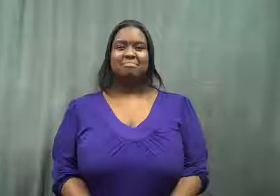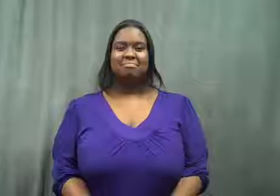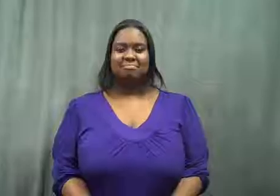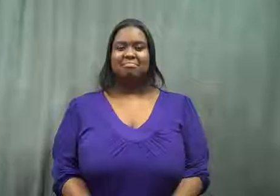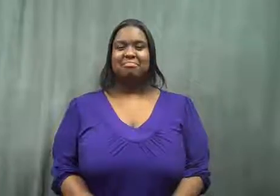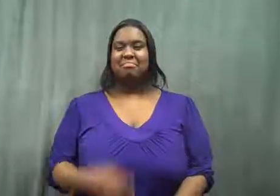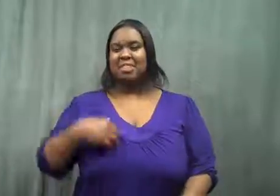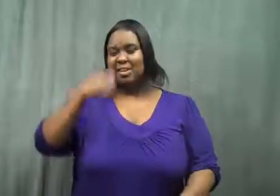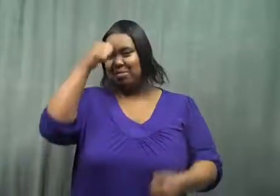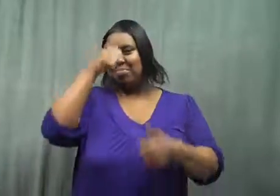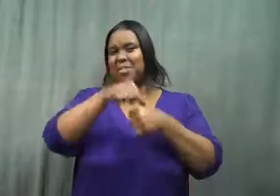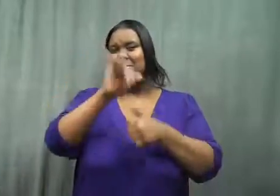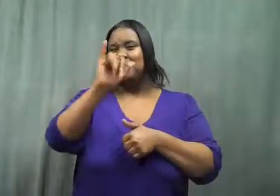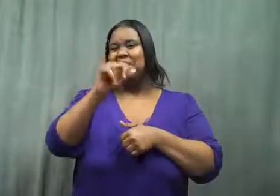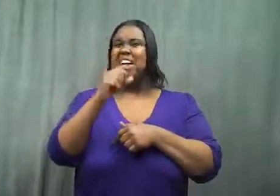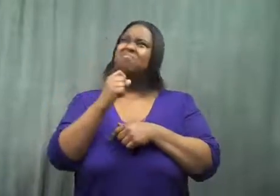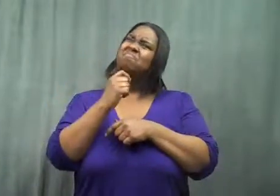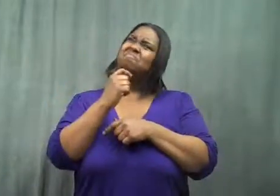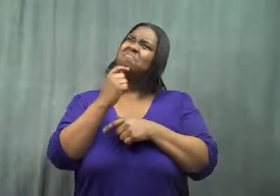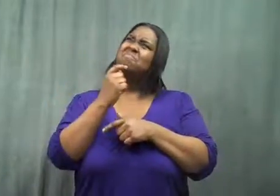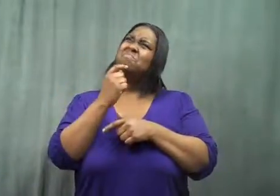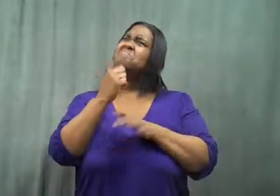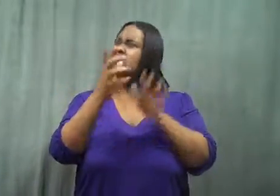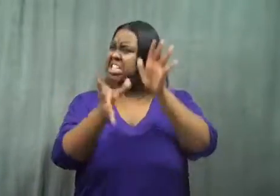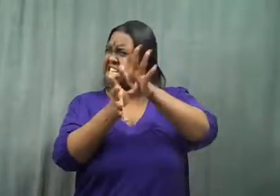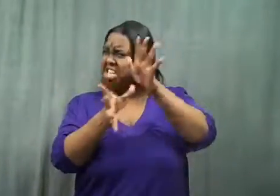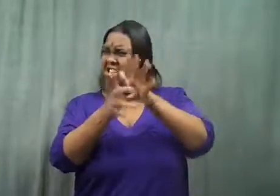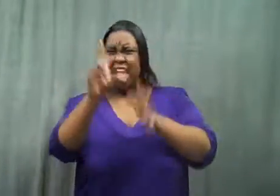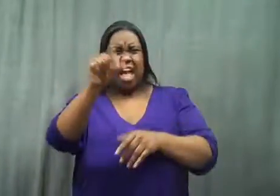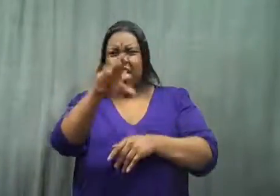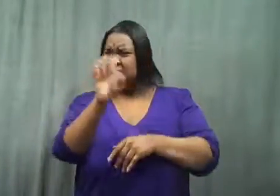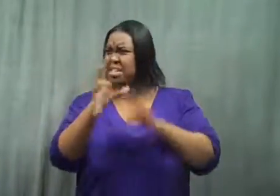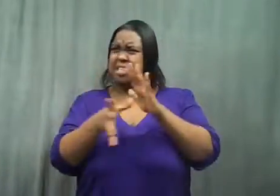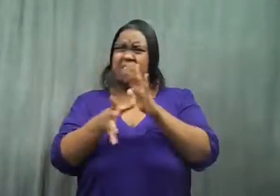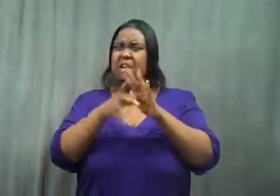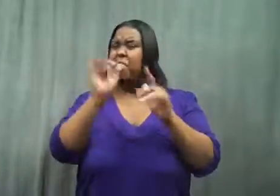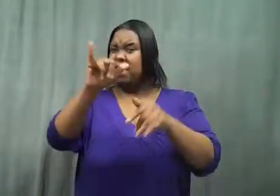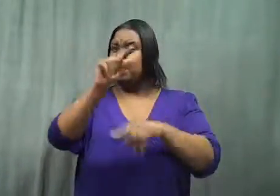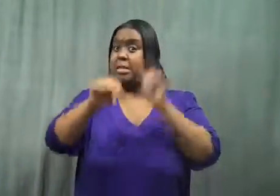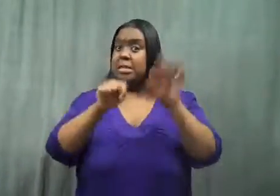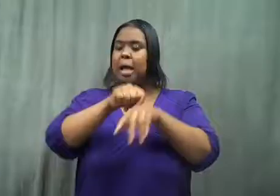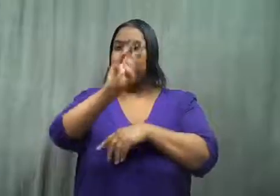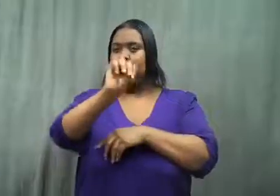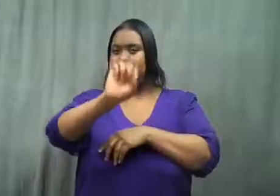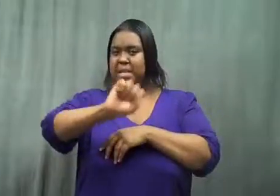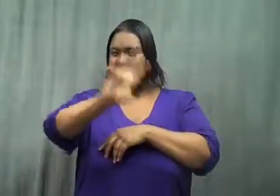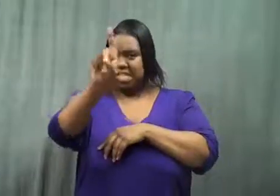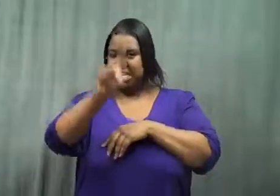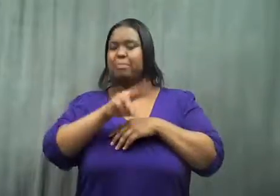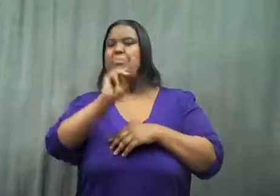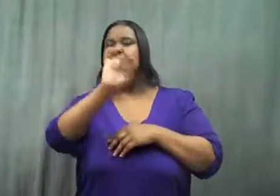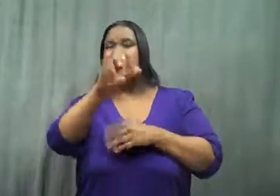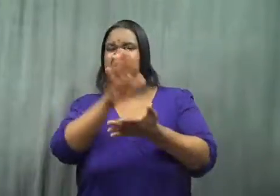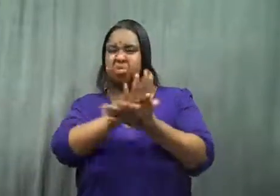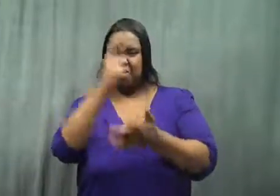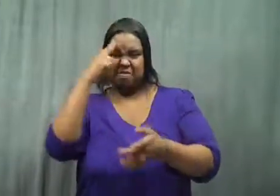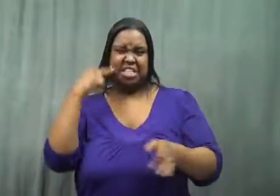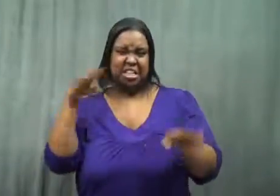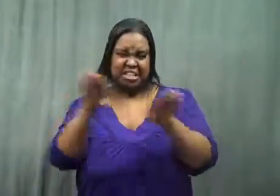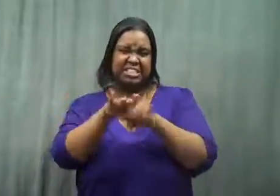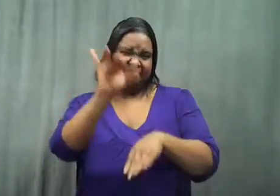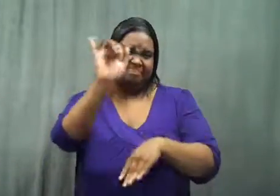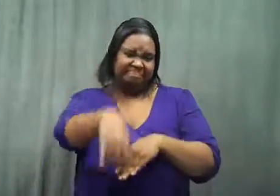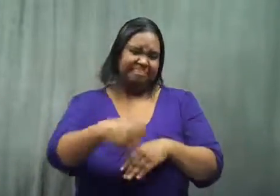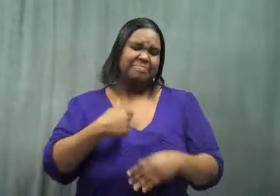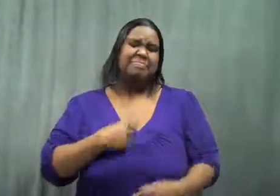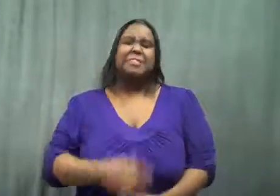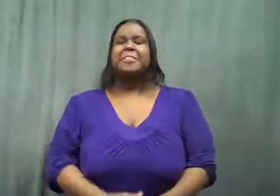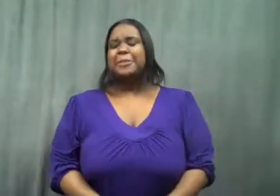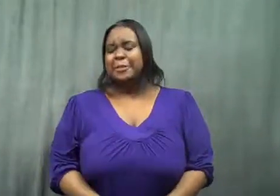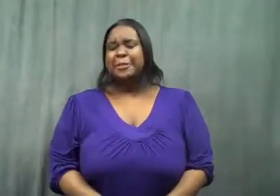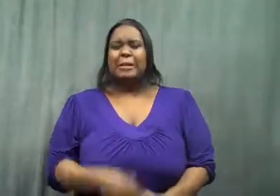It had to be my Senior year at MSD, Michigan School for the Deaf.